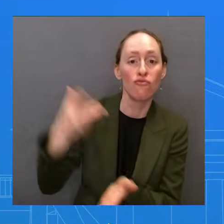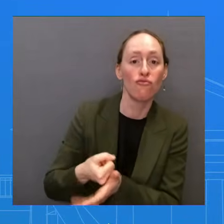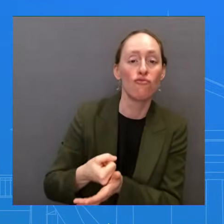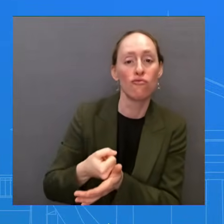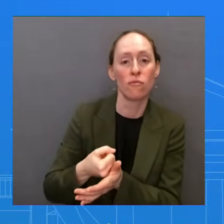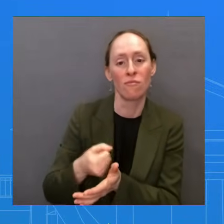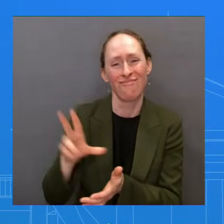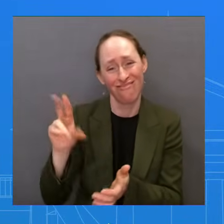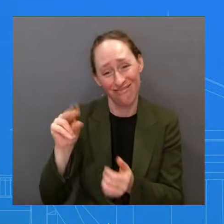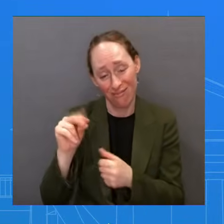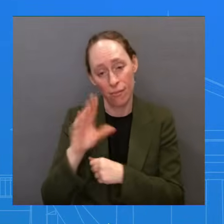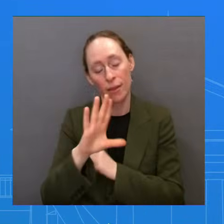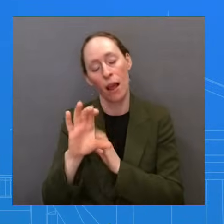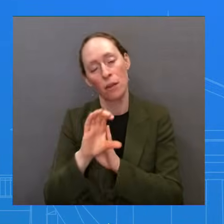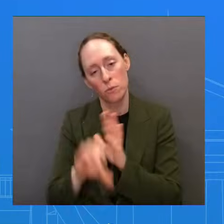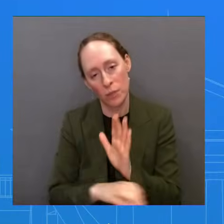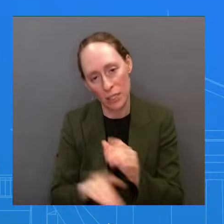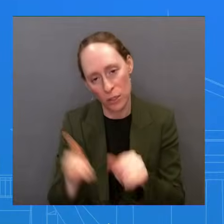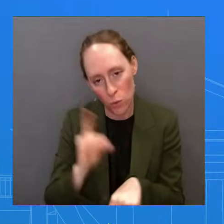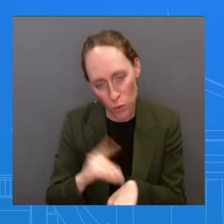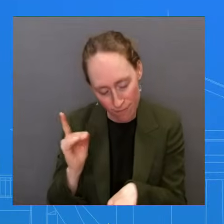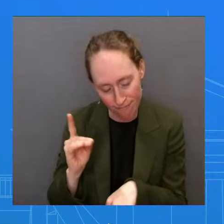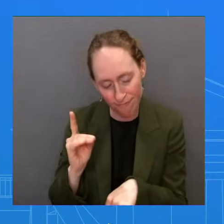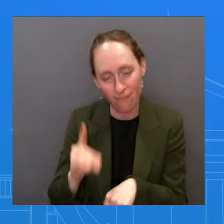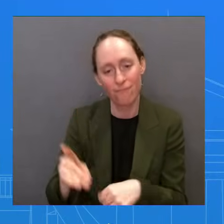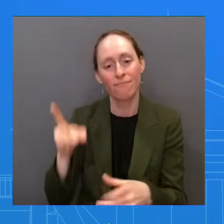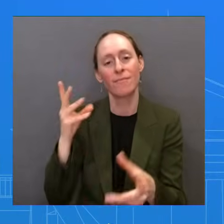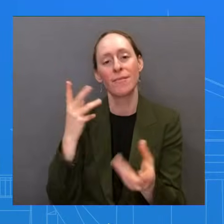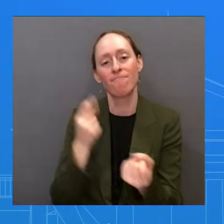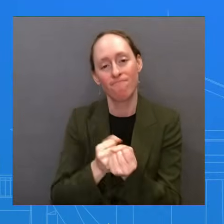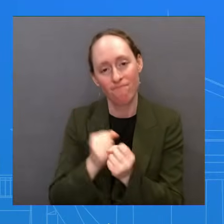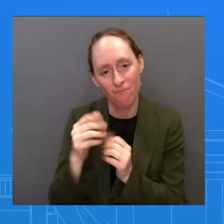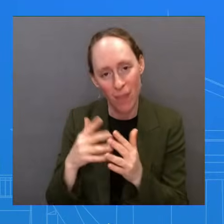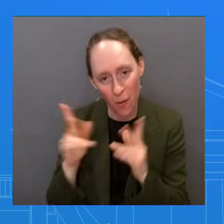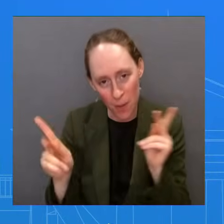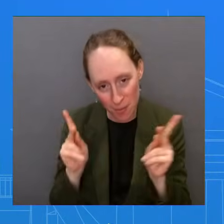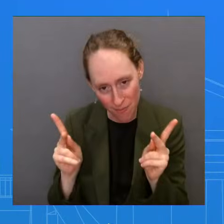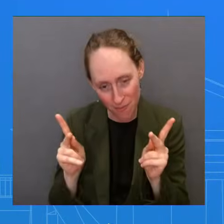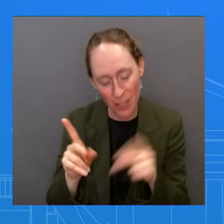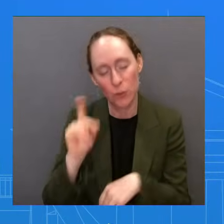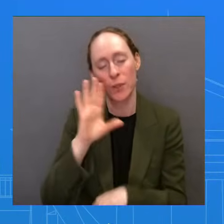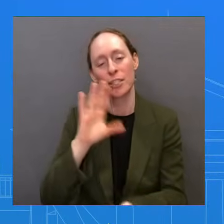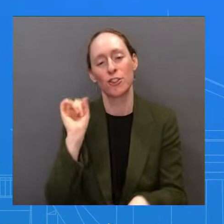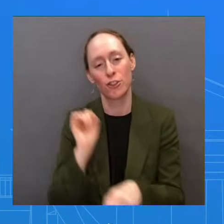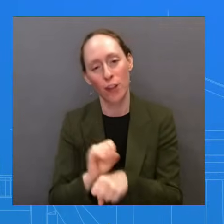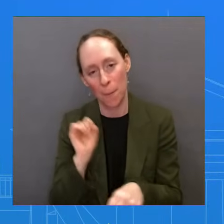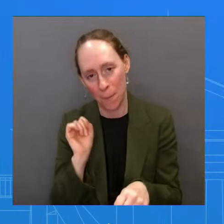for them to do their job. And he will always -- he will always -- he will also say, you know,